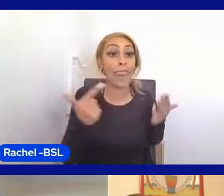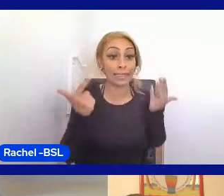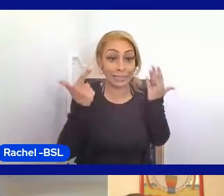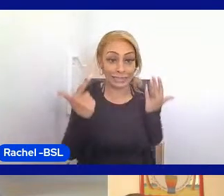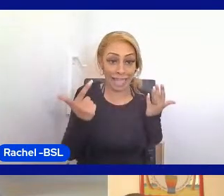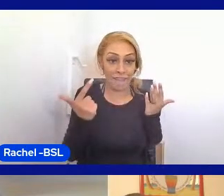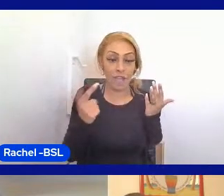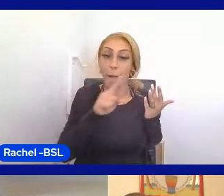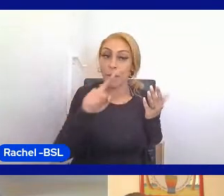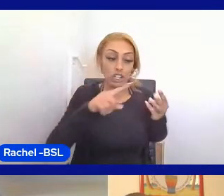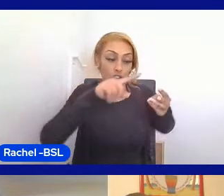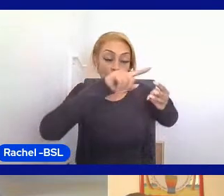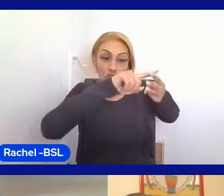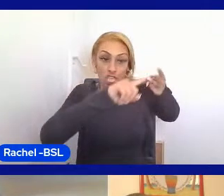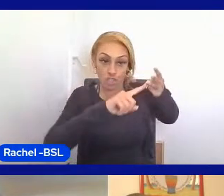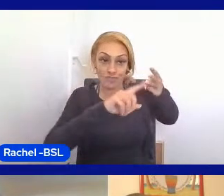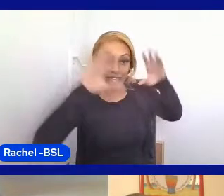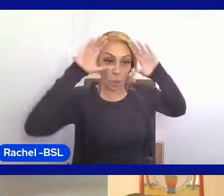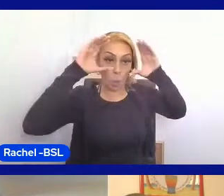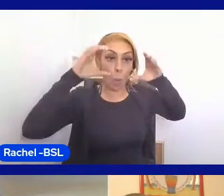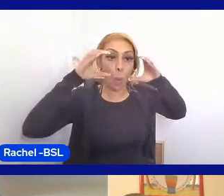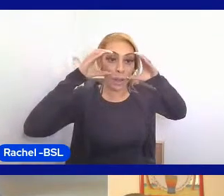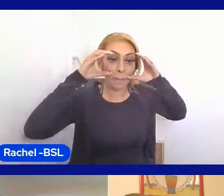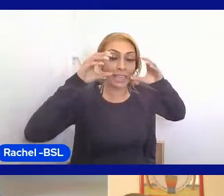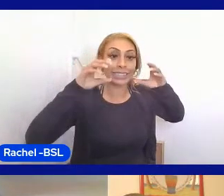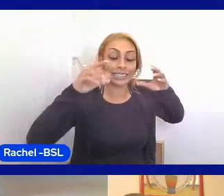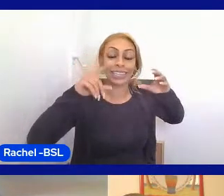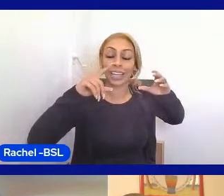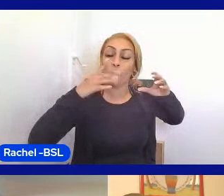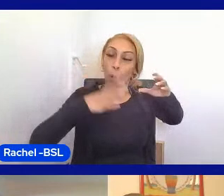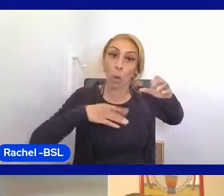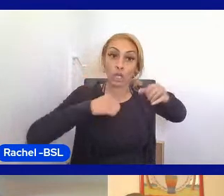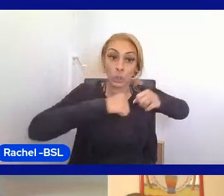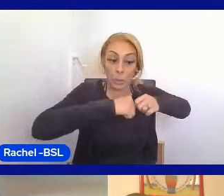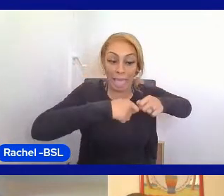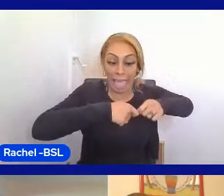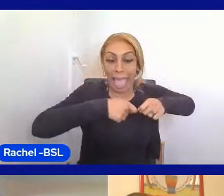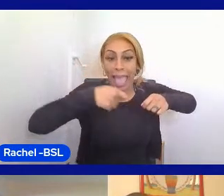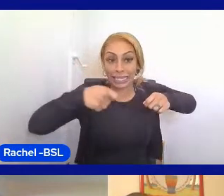only three are augmented so our plan is to expand and augment all seven eventually